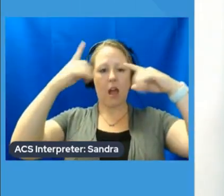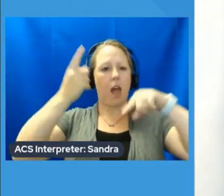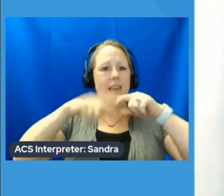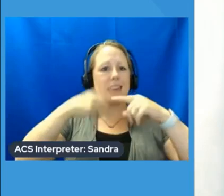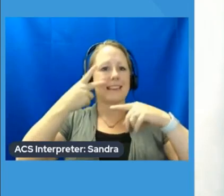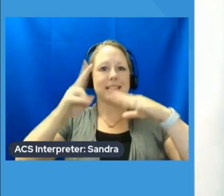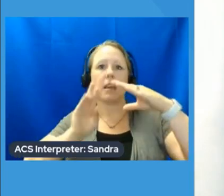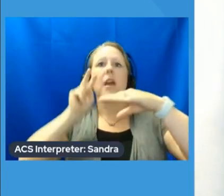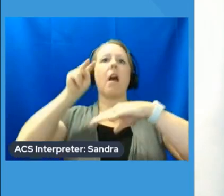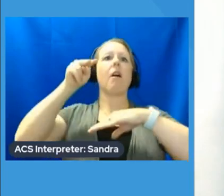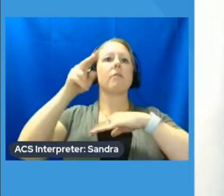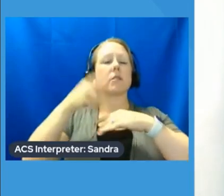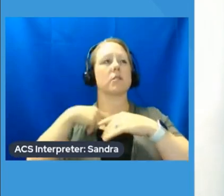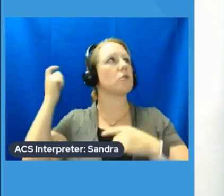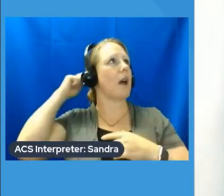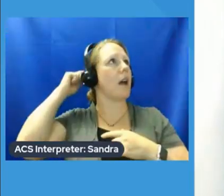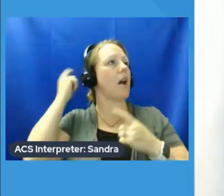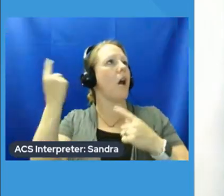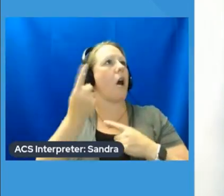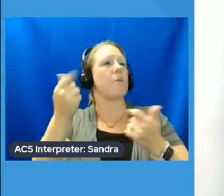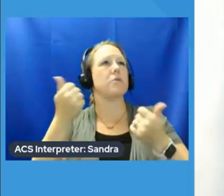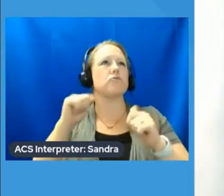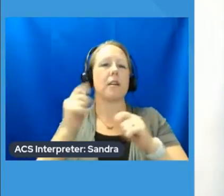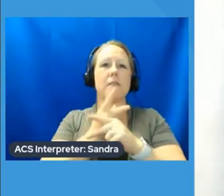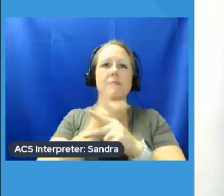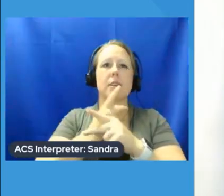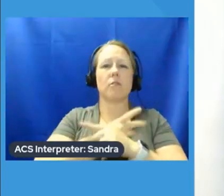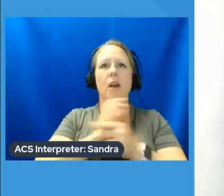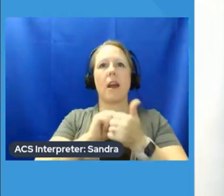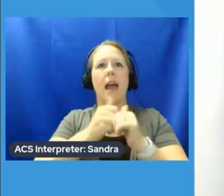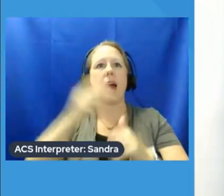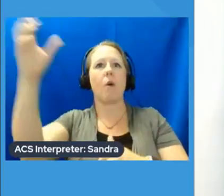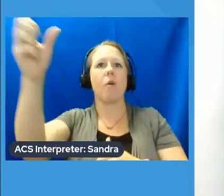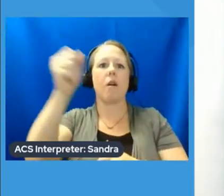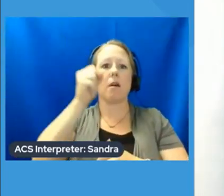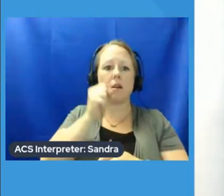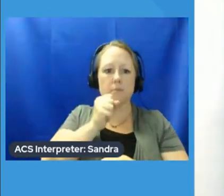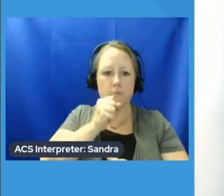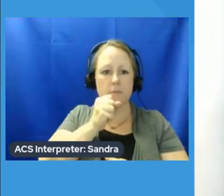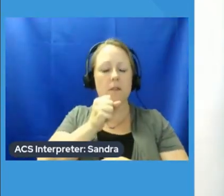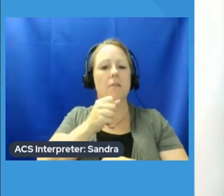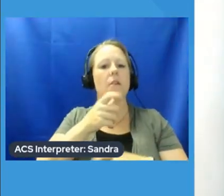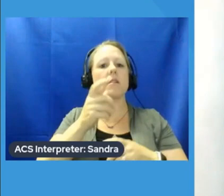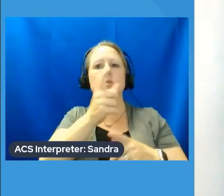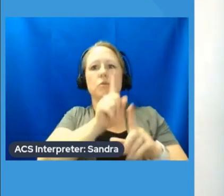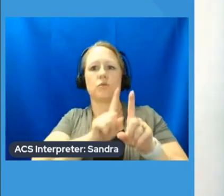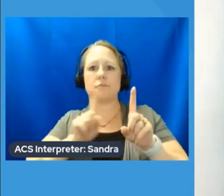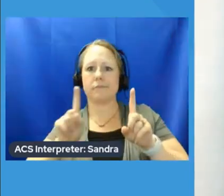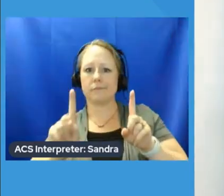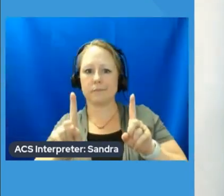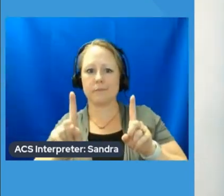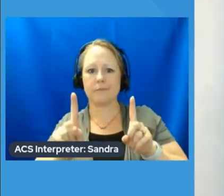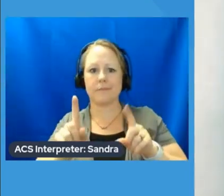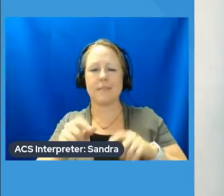how I might be able to take the microphone off the stand so I could stand beside the podium, that the microphone looked pretty much